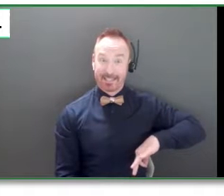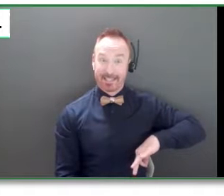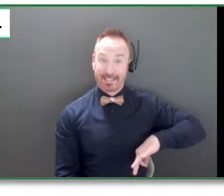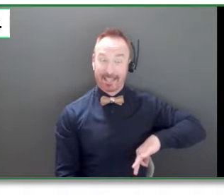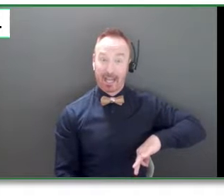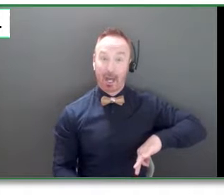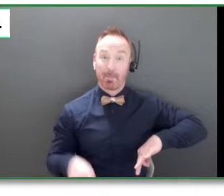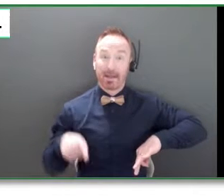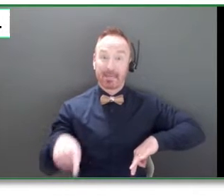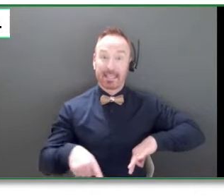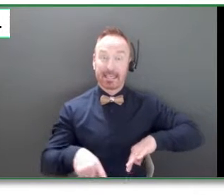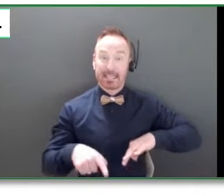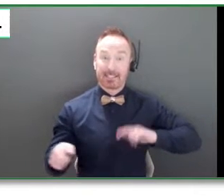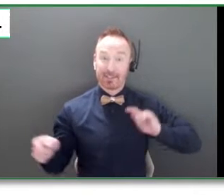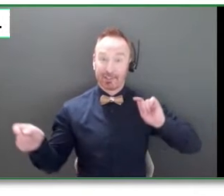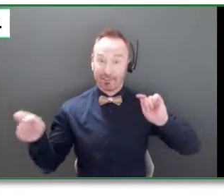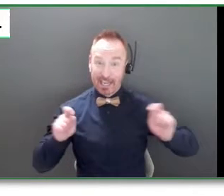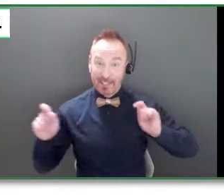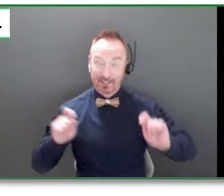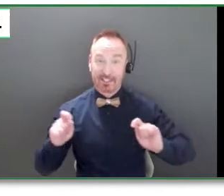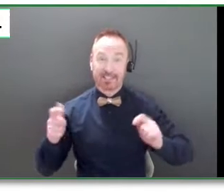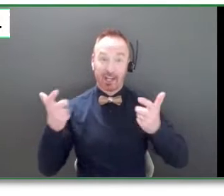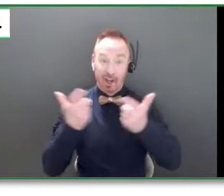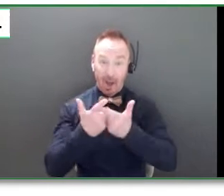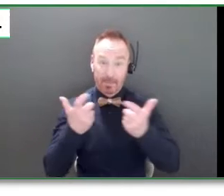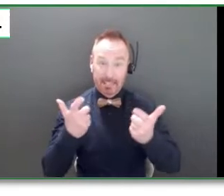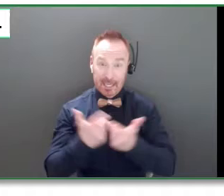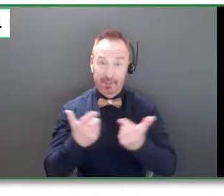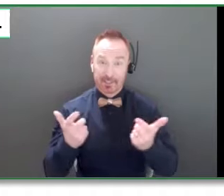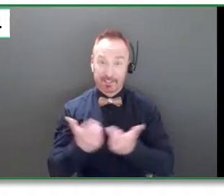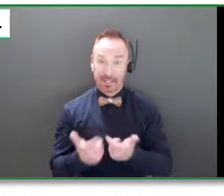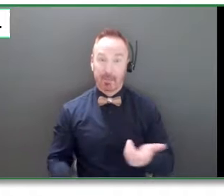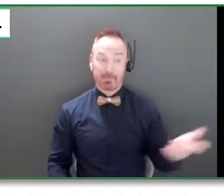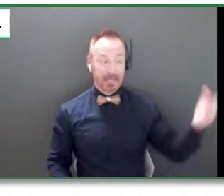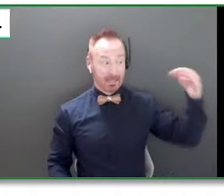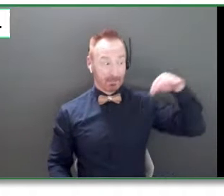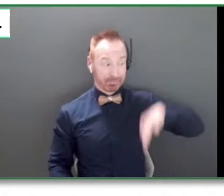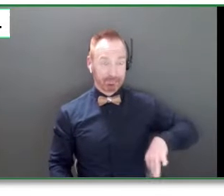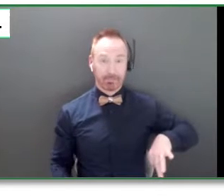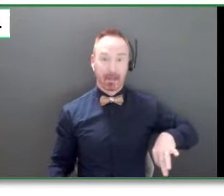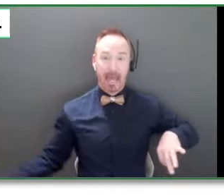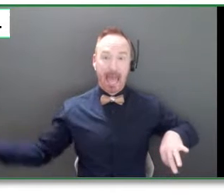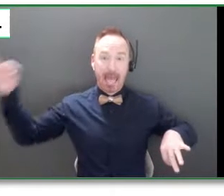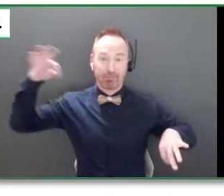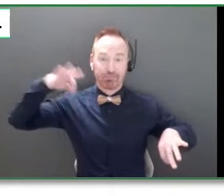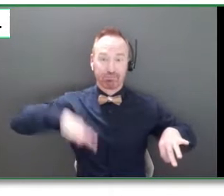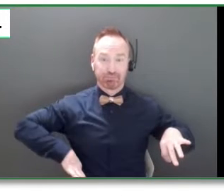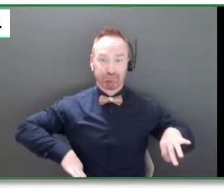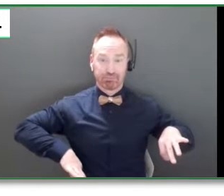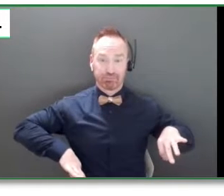make it easier for everyone to enjoy same space.